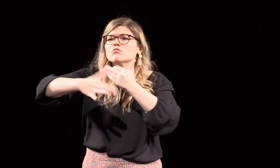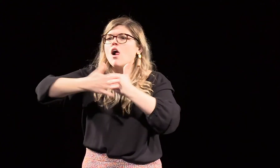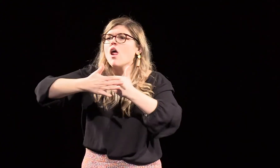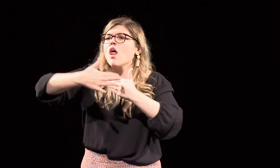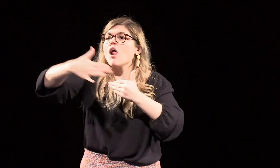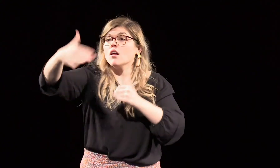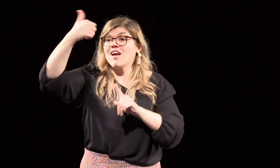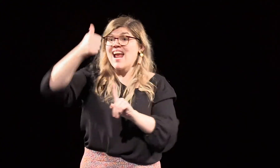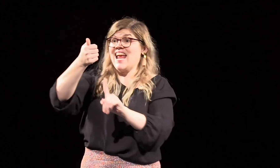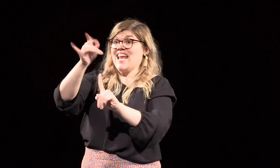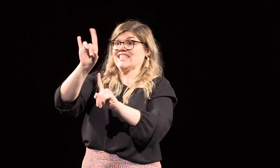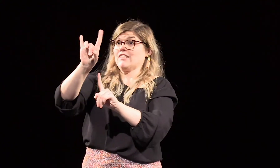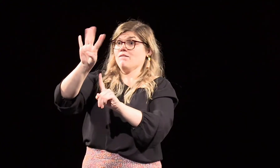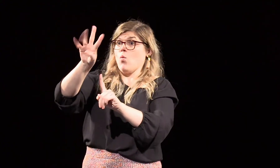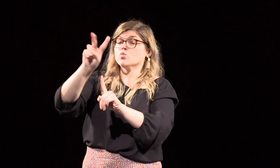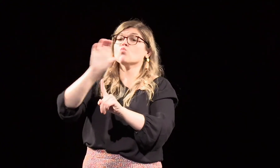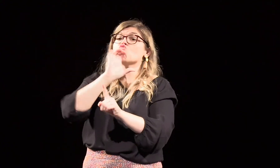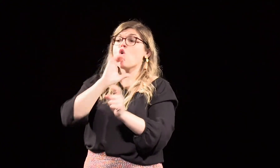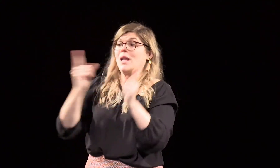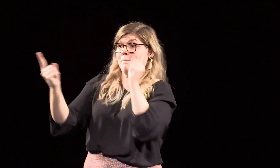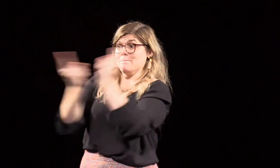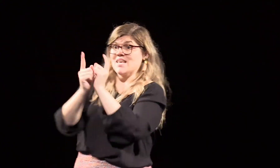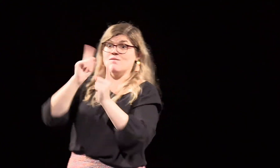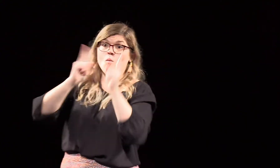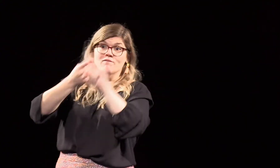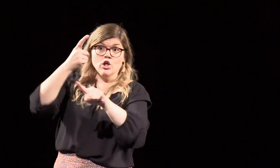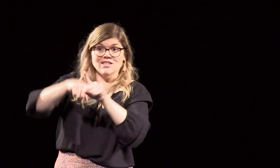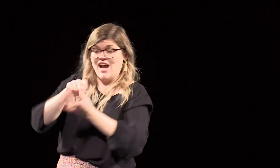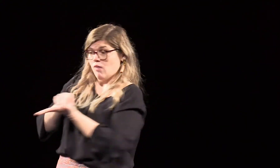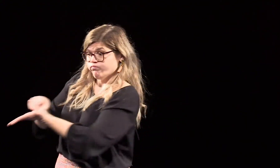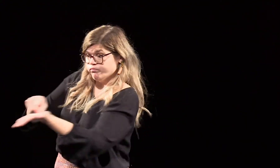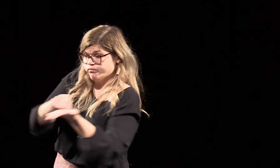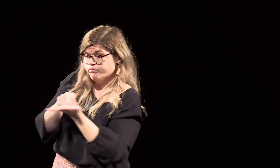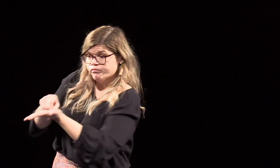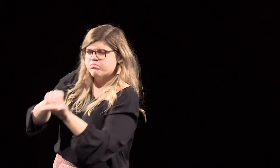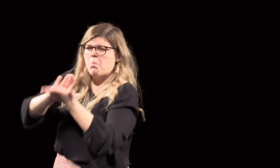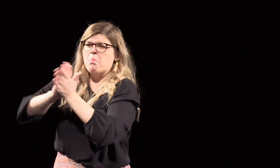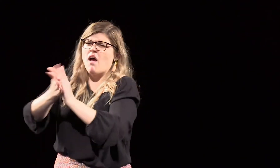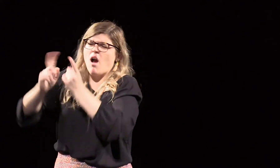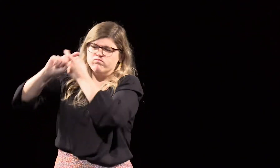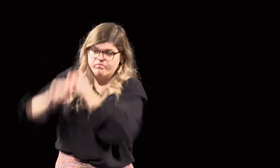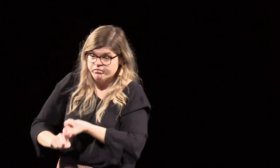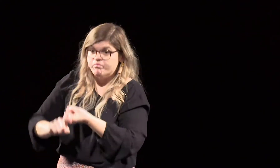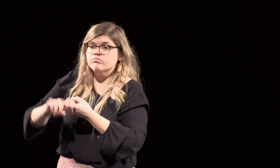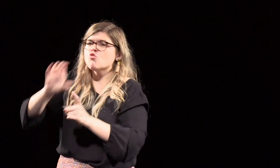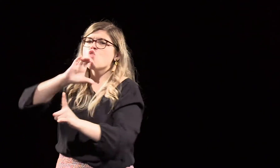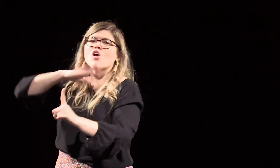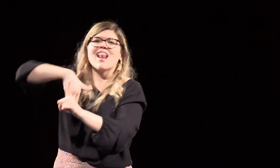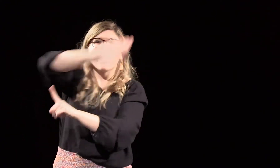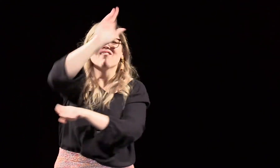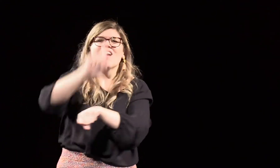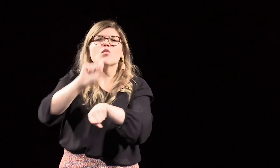We also have years and years of letters from 1842-1874.